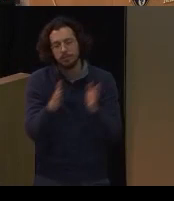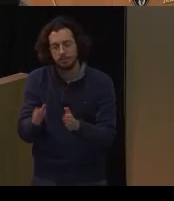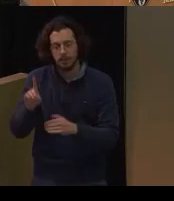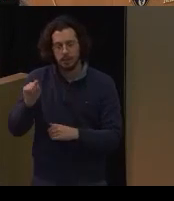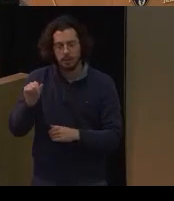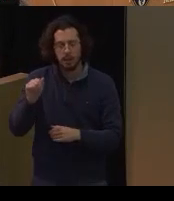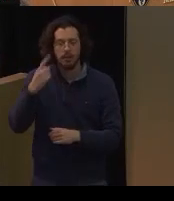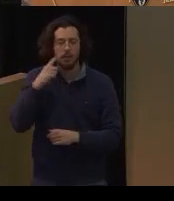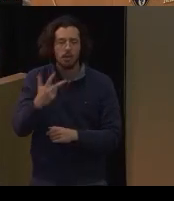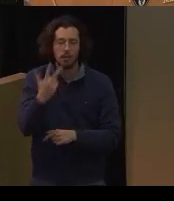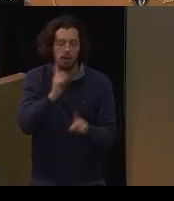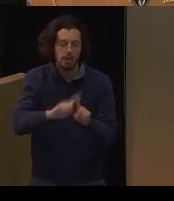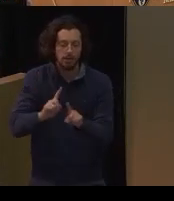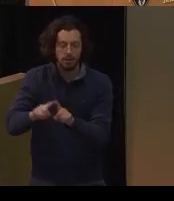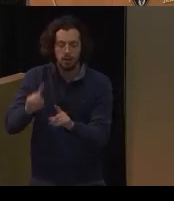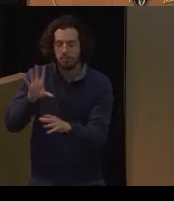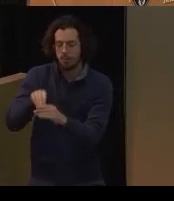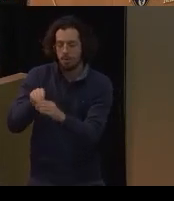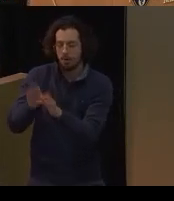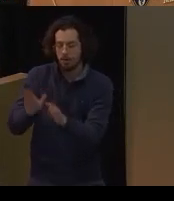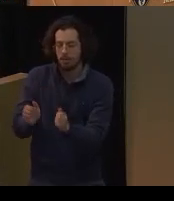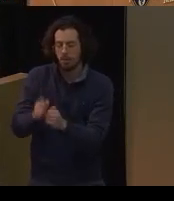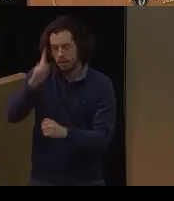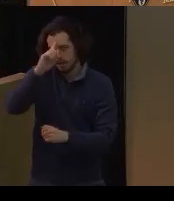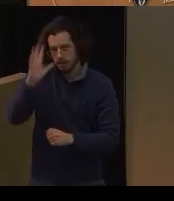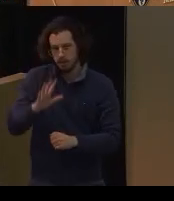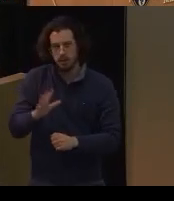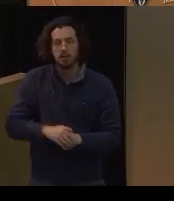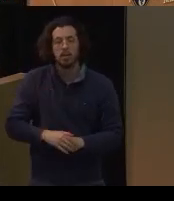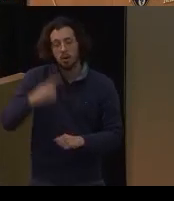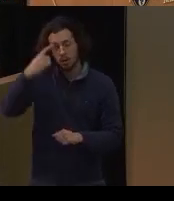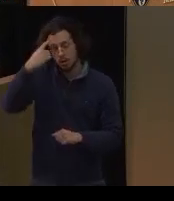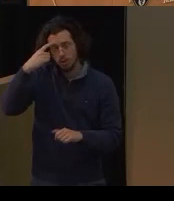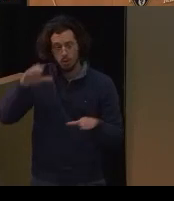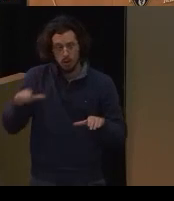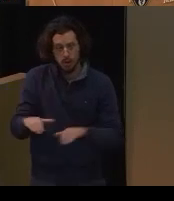three different schizophrenia participants neural activity for up versus down regulation training